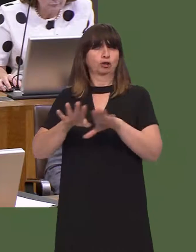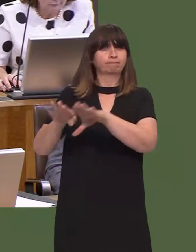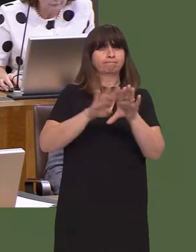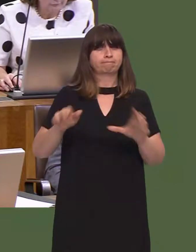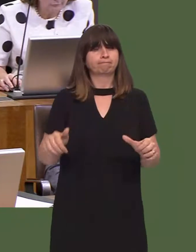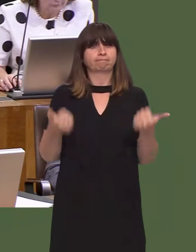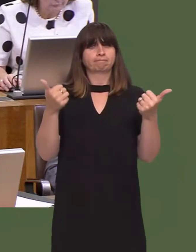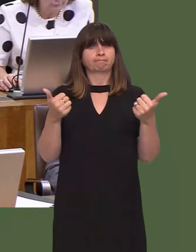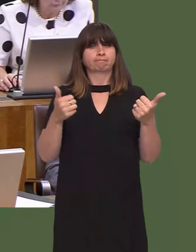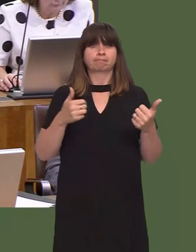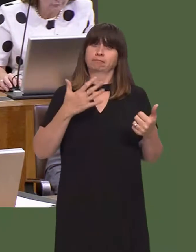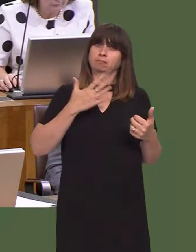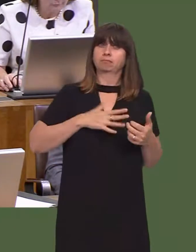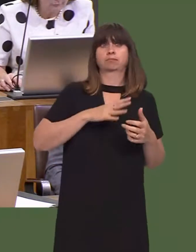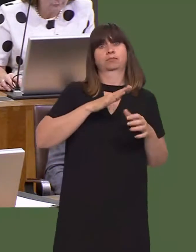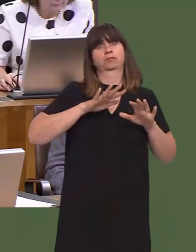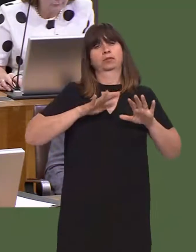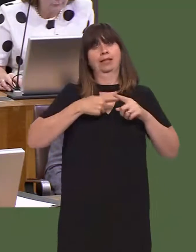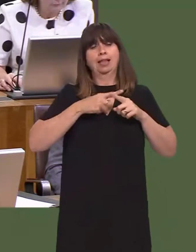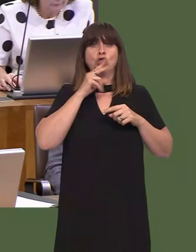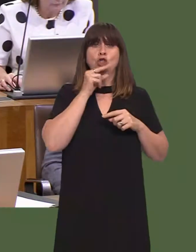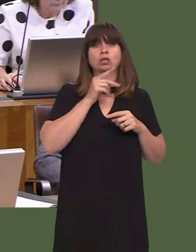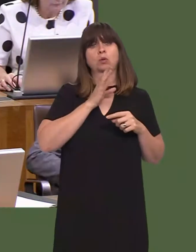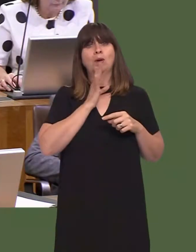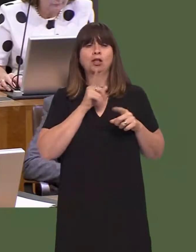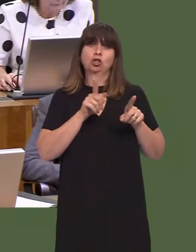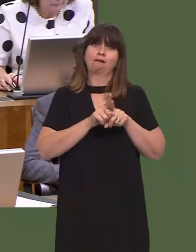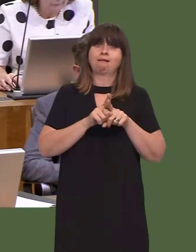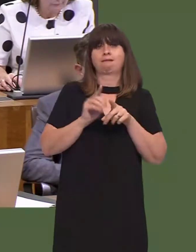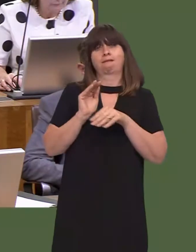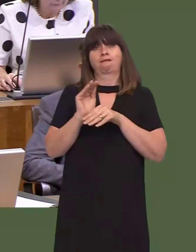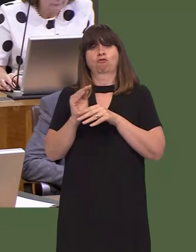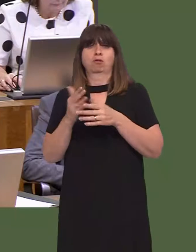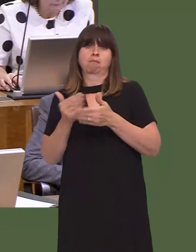Well, bilingual and even trilingual skills, as I hope you accept, could be agents of social